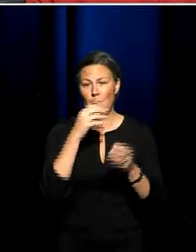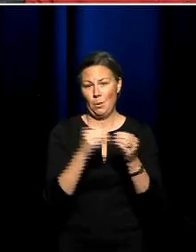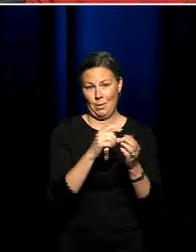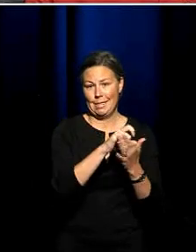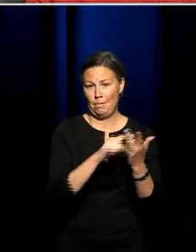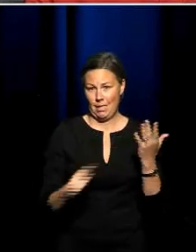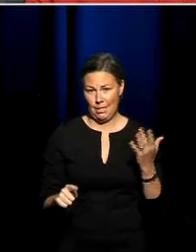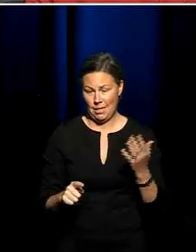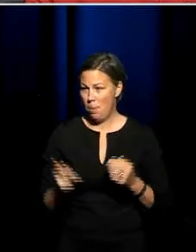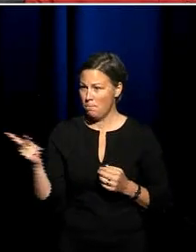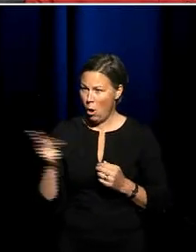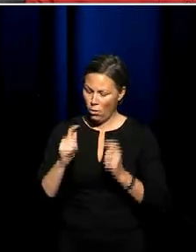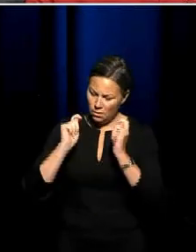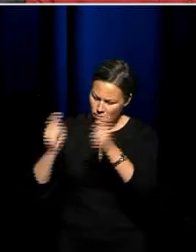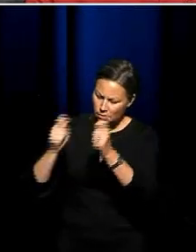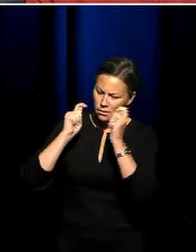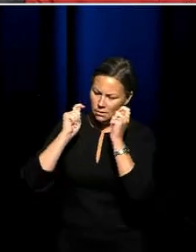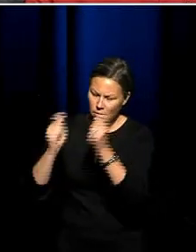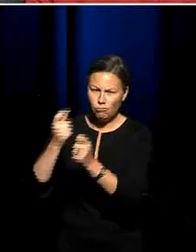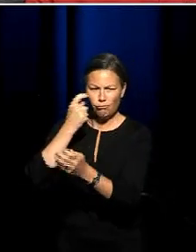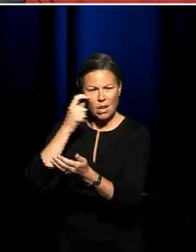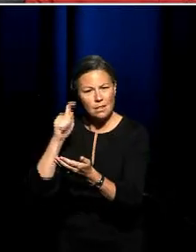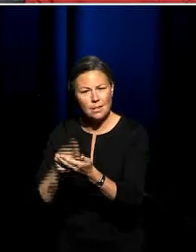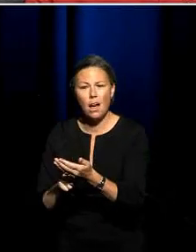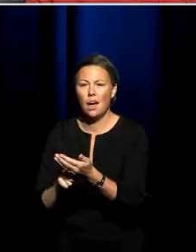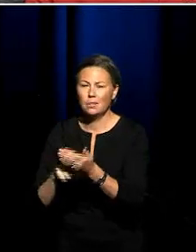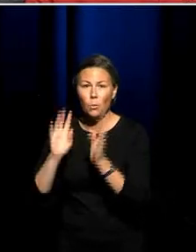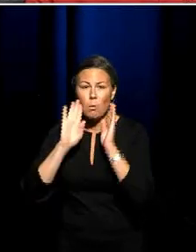disability and wider communities. Commissioners Bennett and Ryan have long